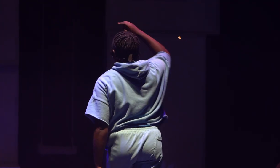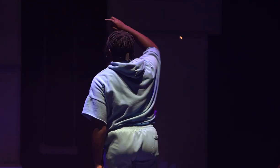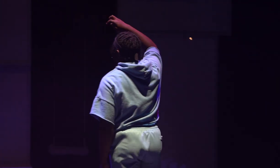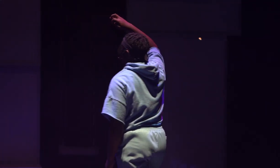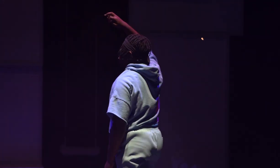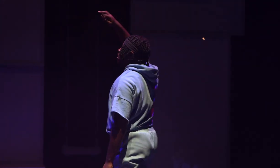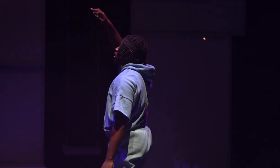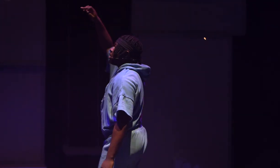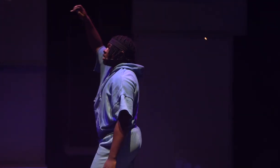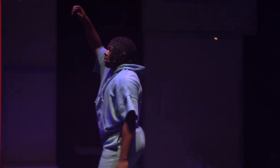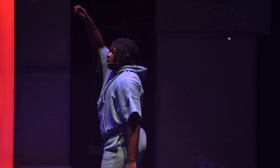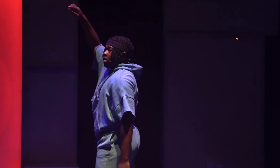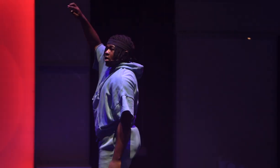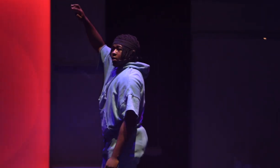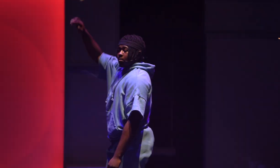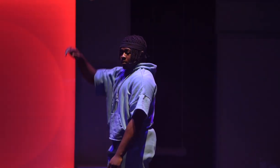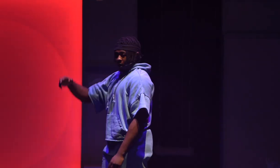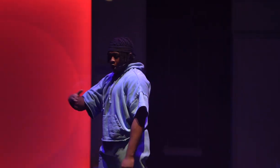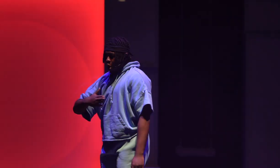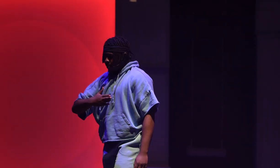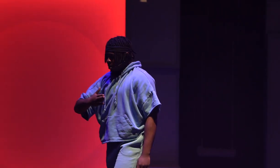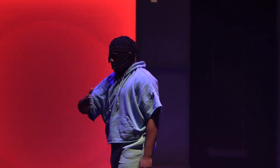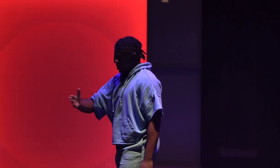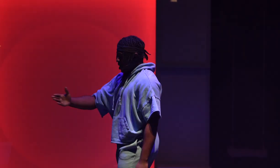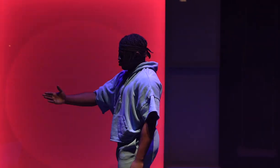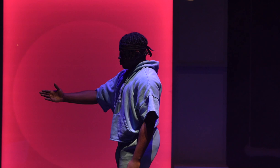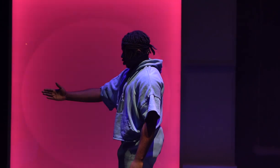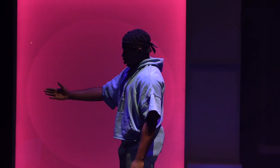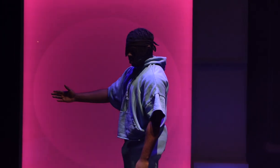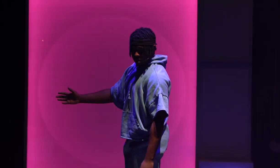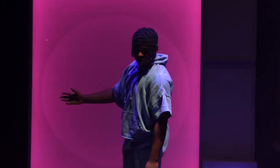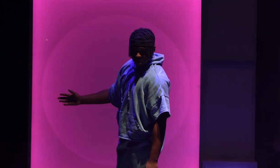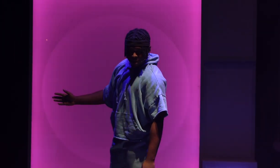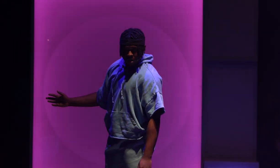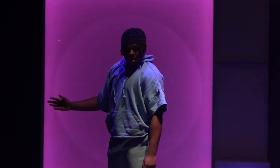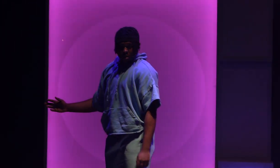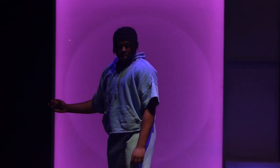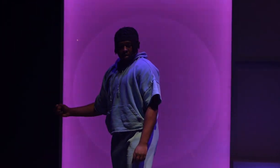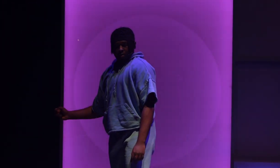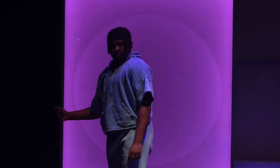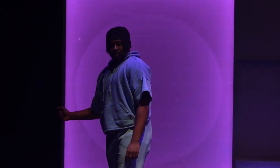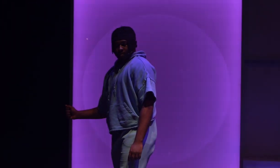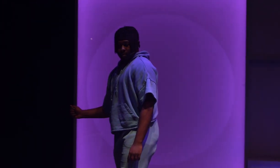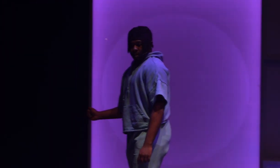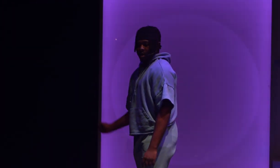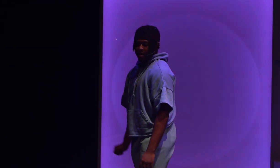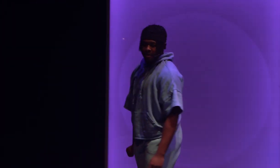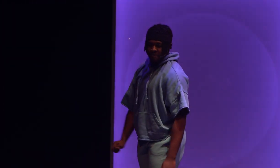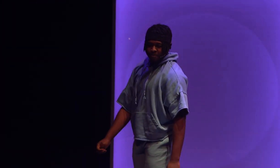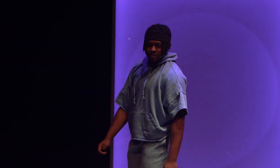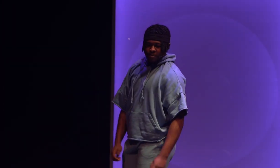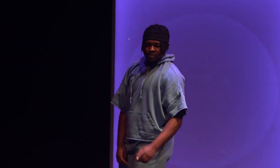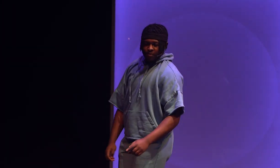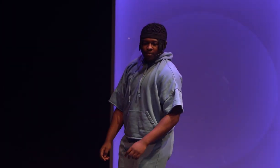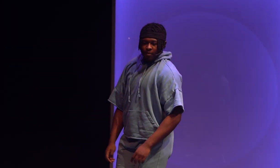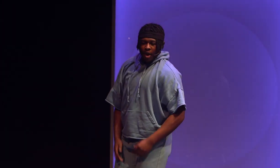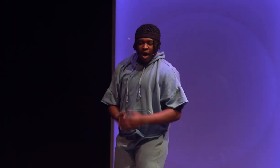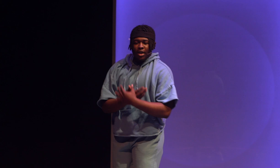And open the bedroom door.